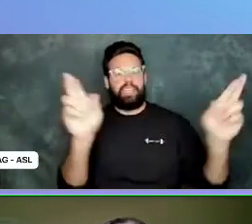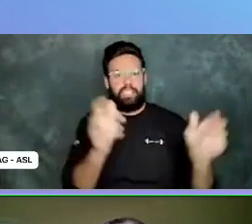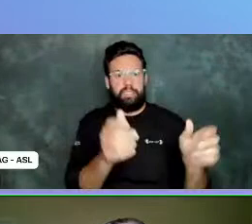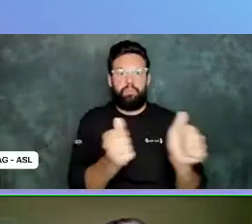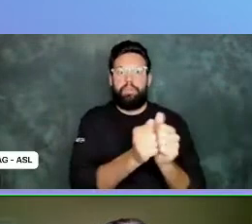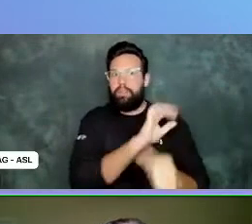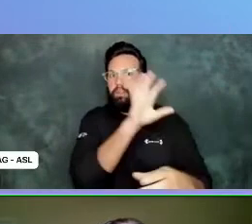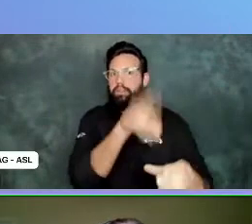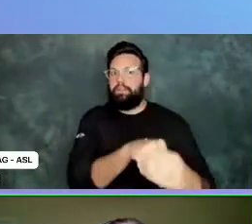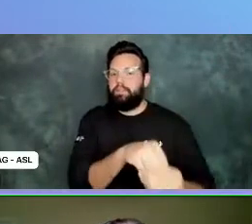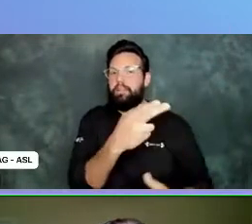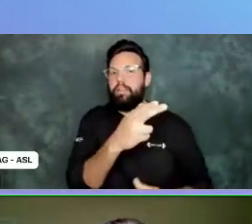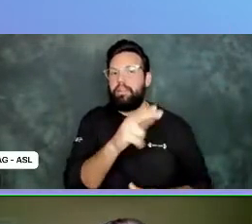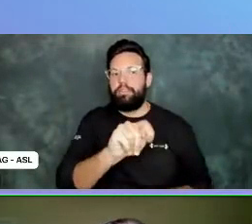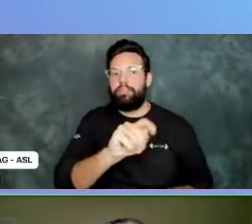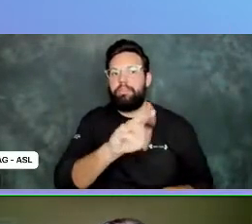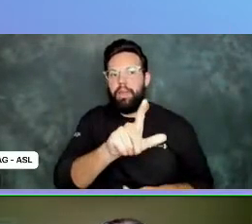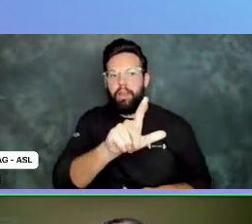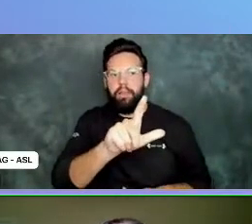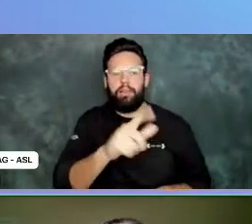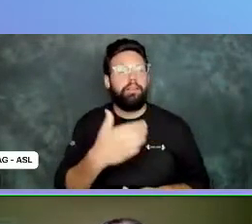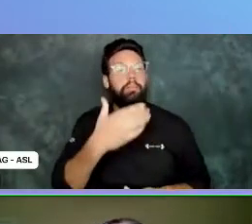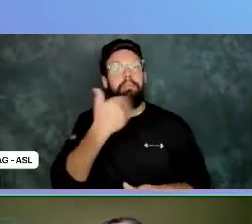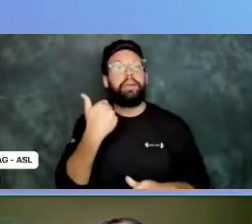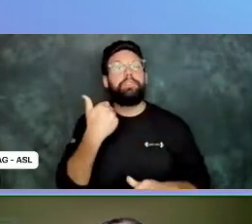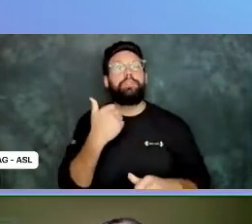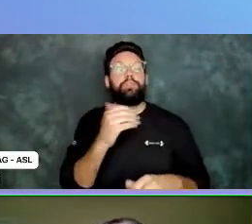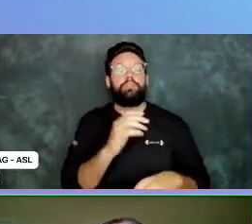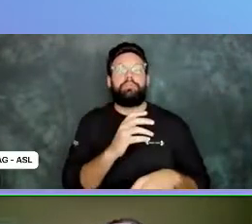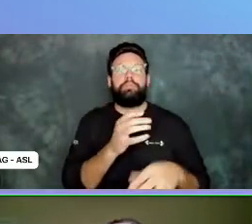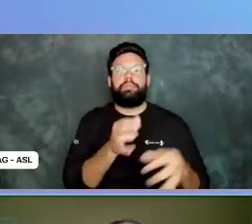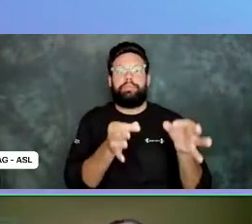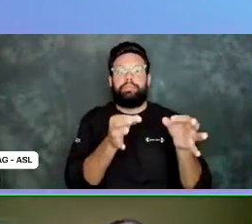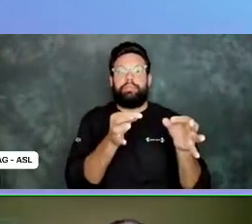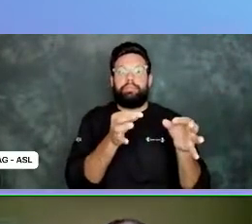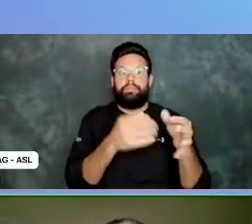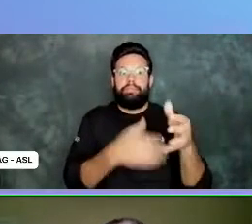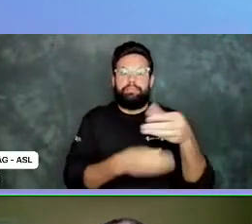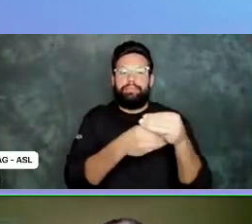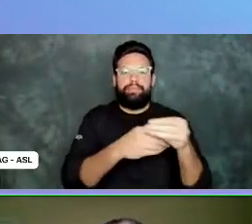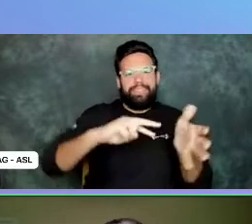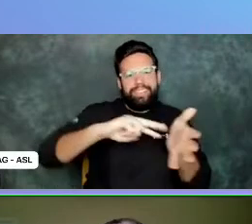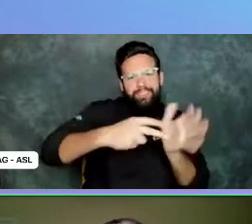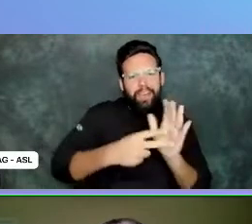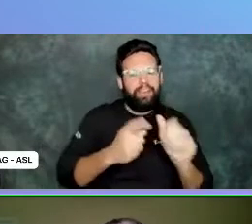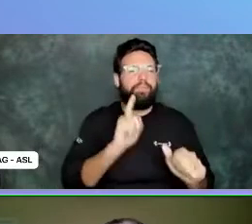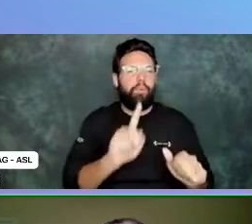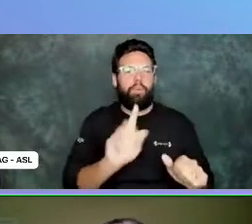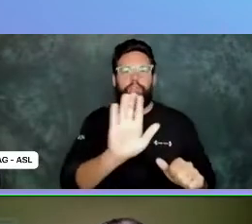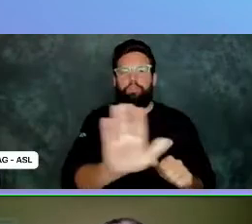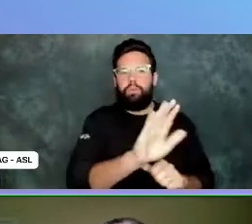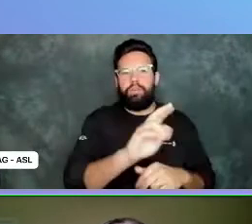this is our basic default type out of the box is type